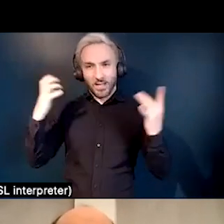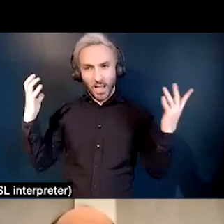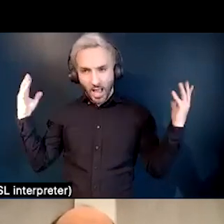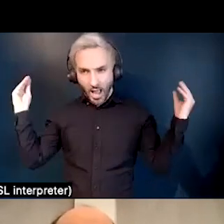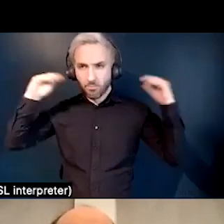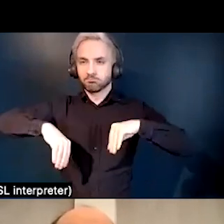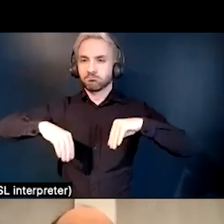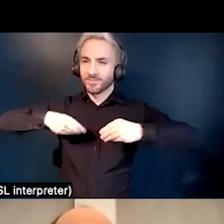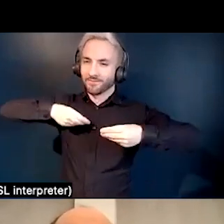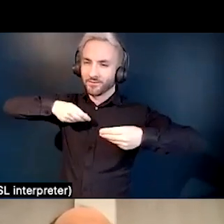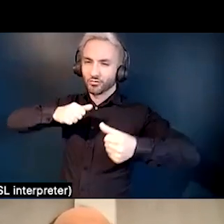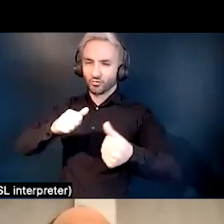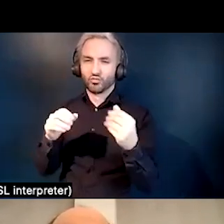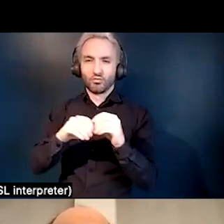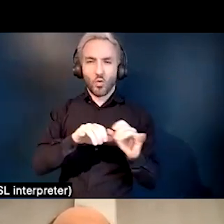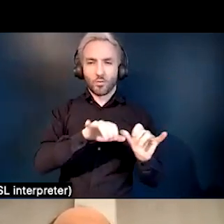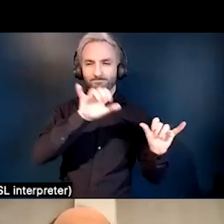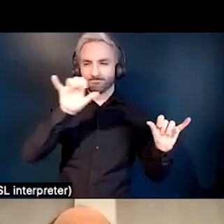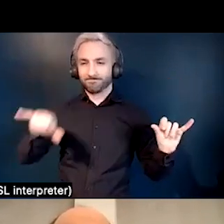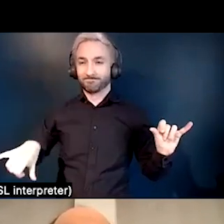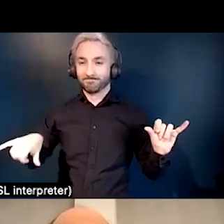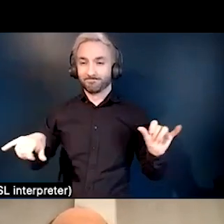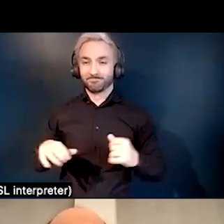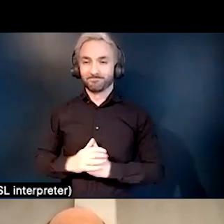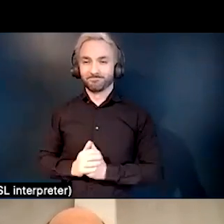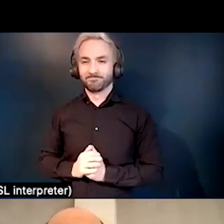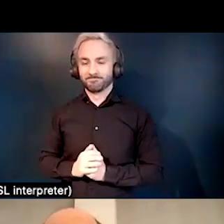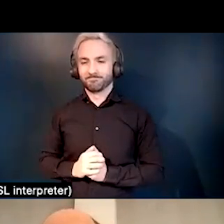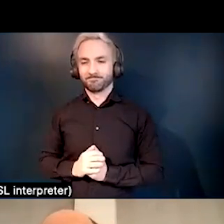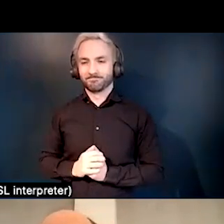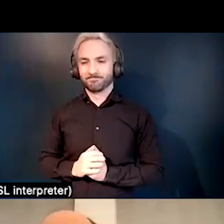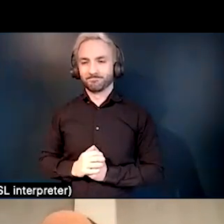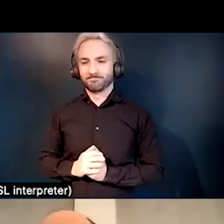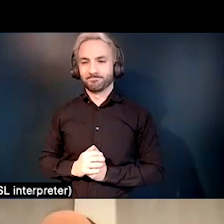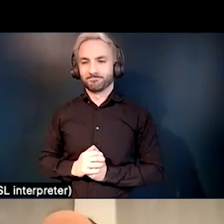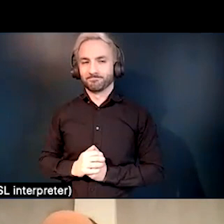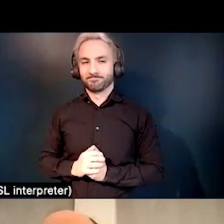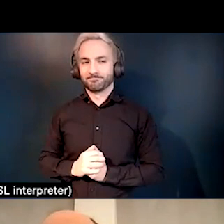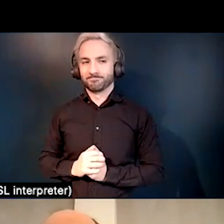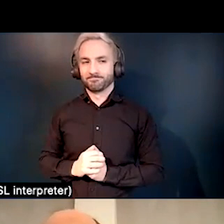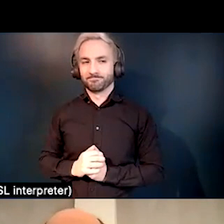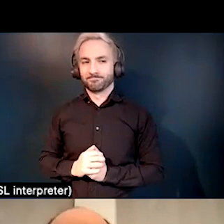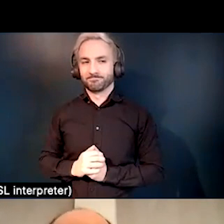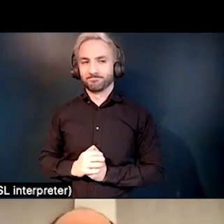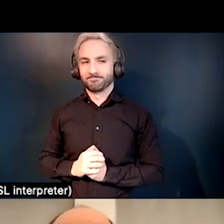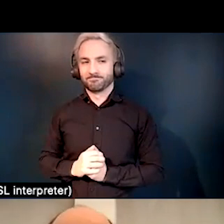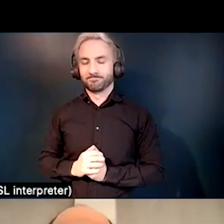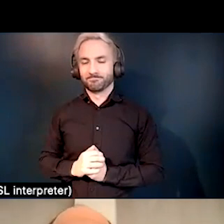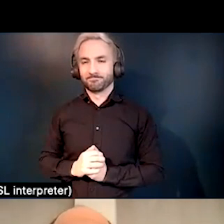of physical products continues to increase. And then the last piece is that we need to be